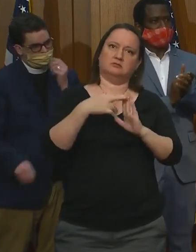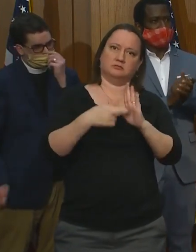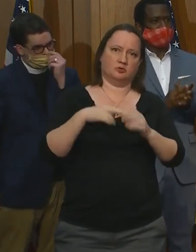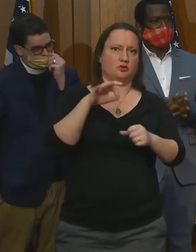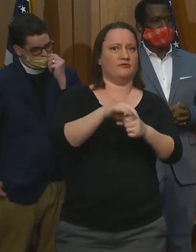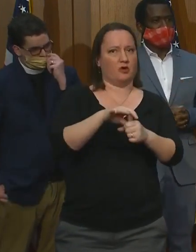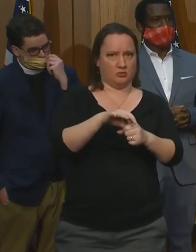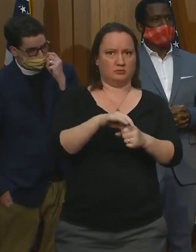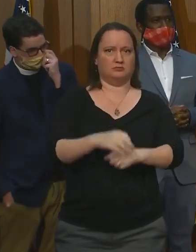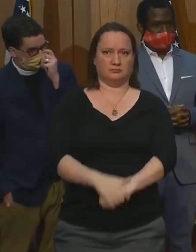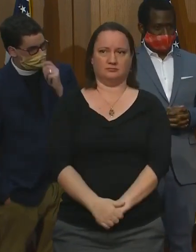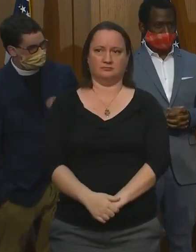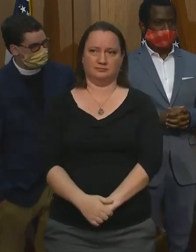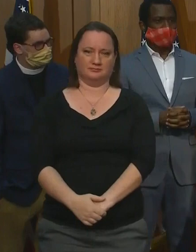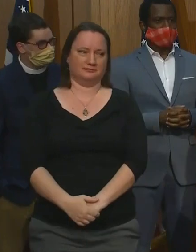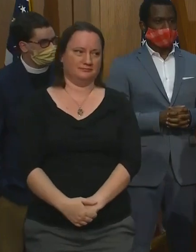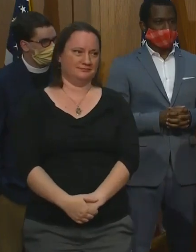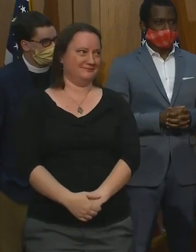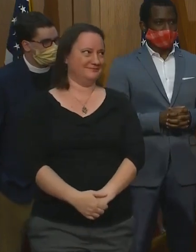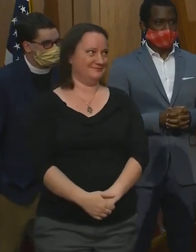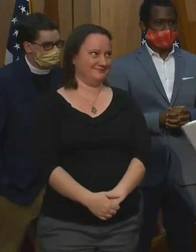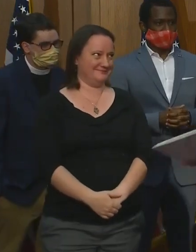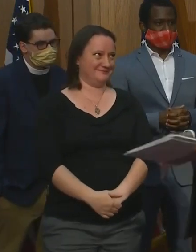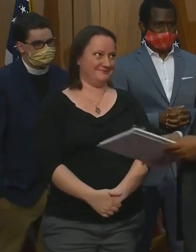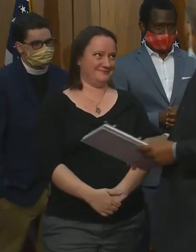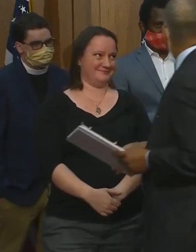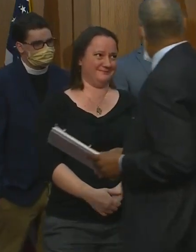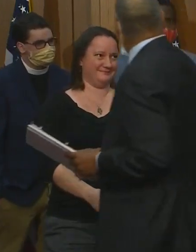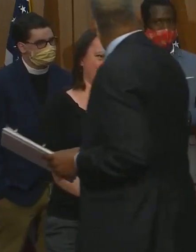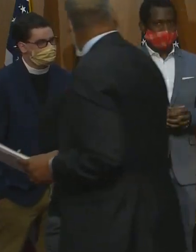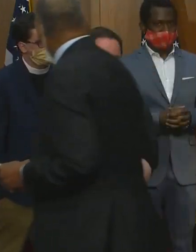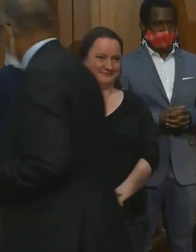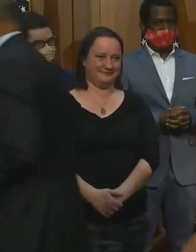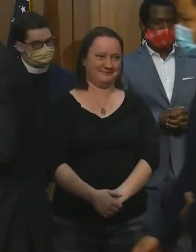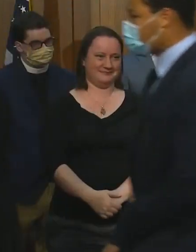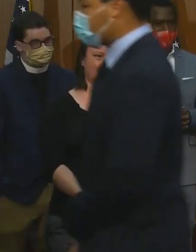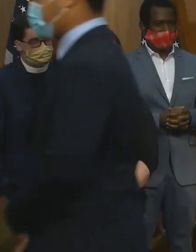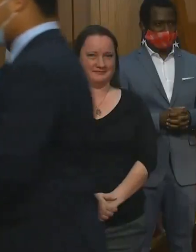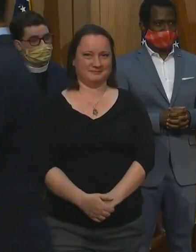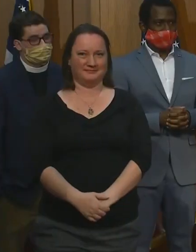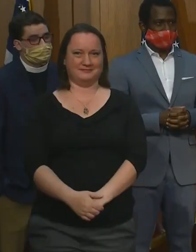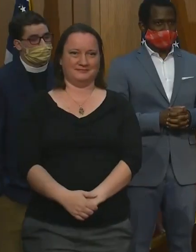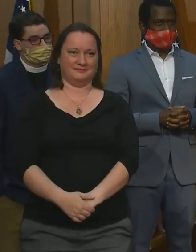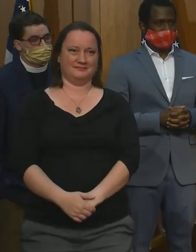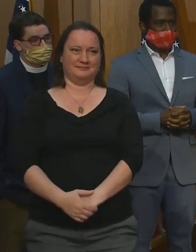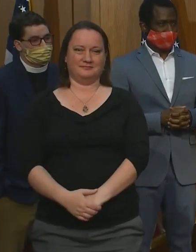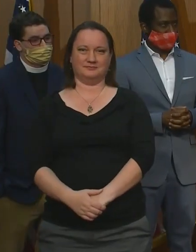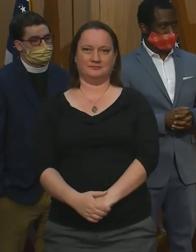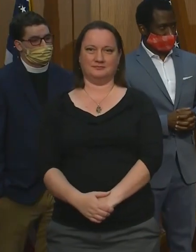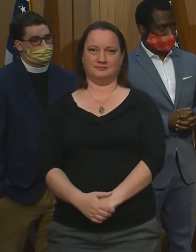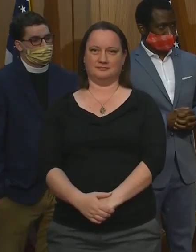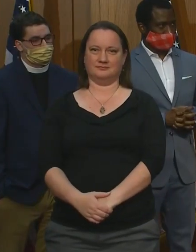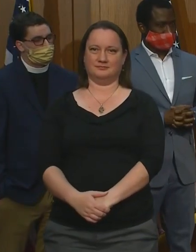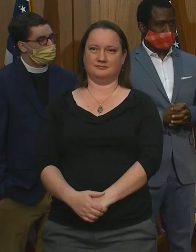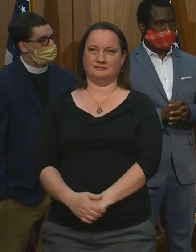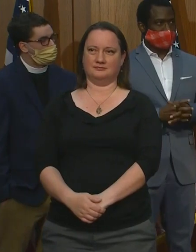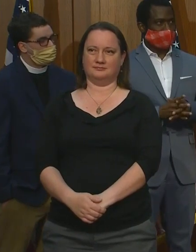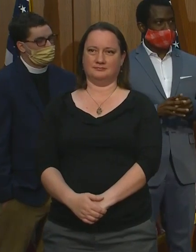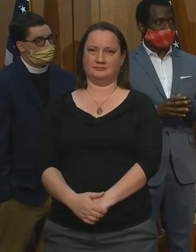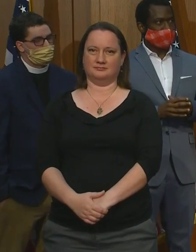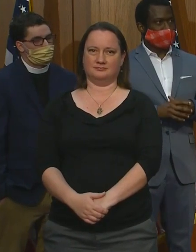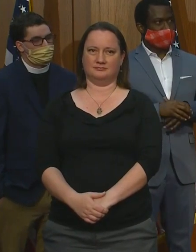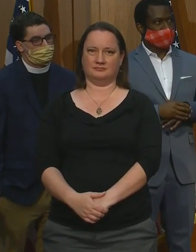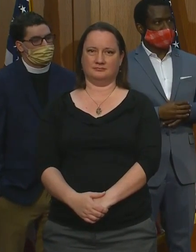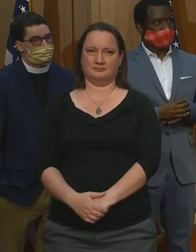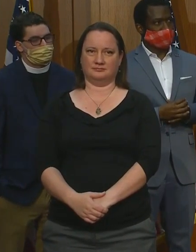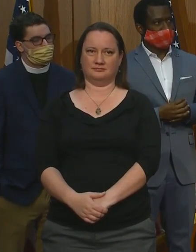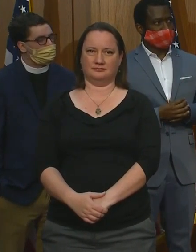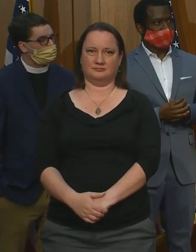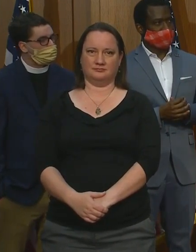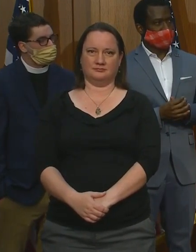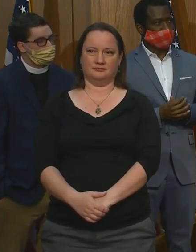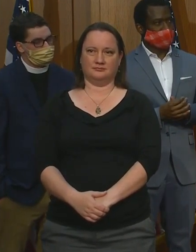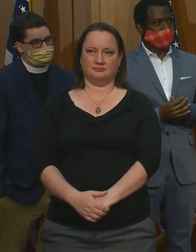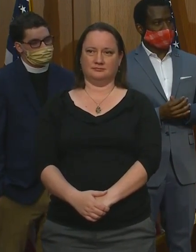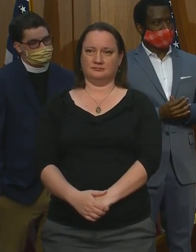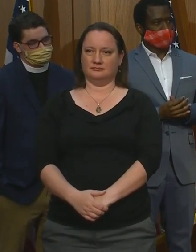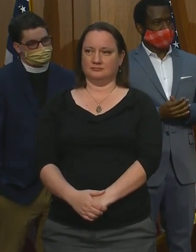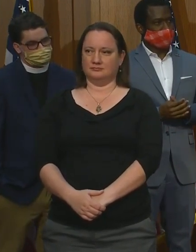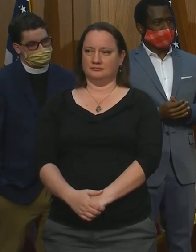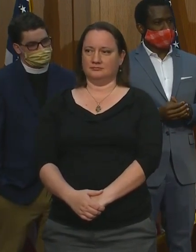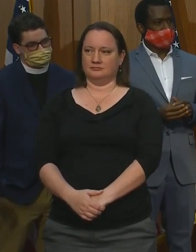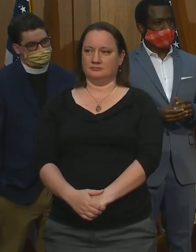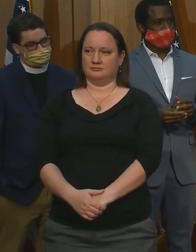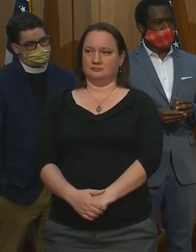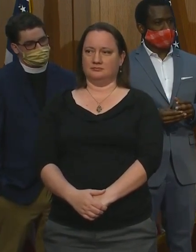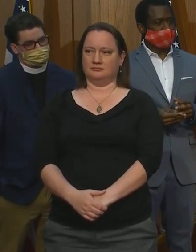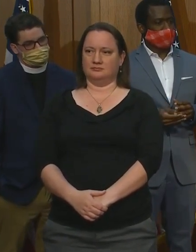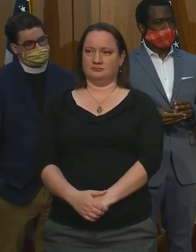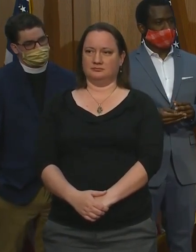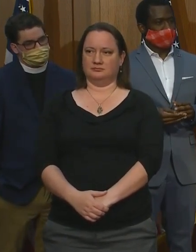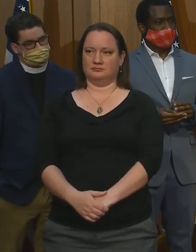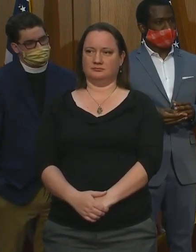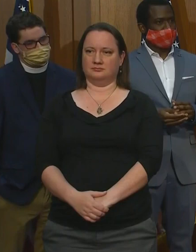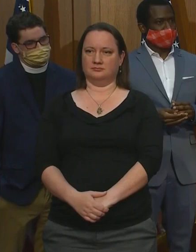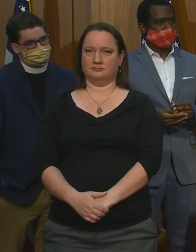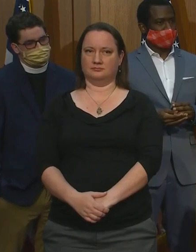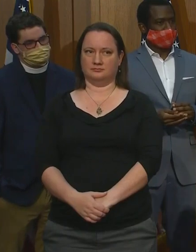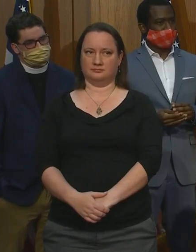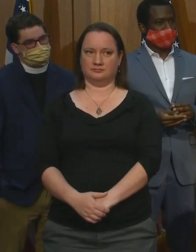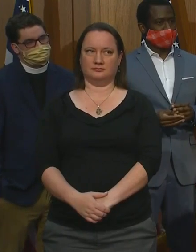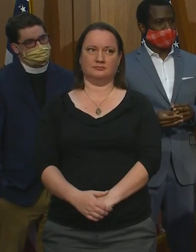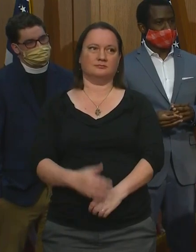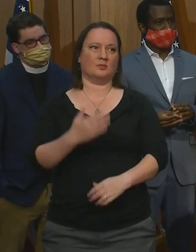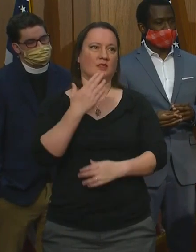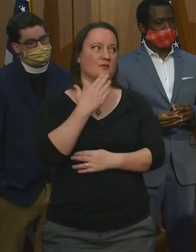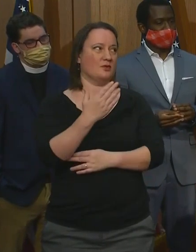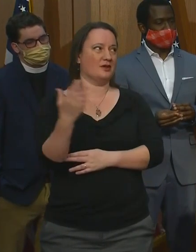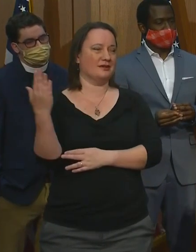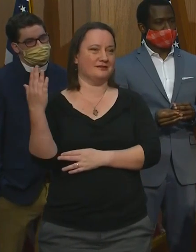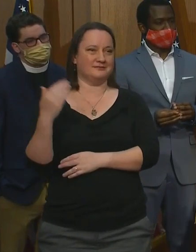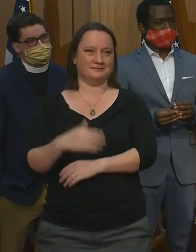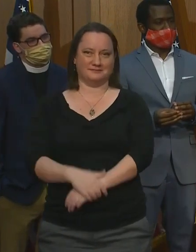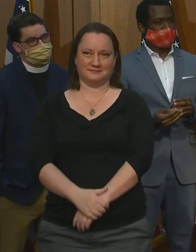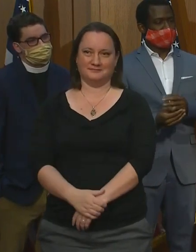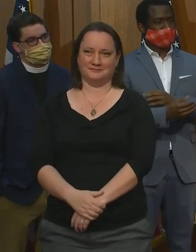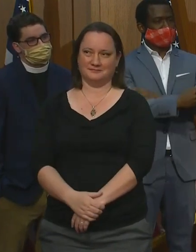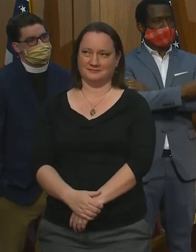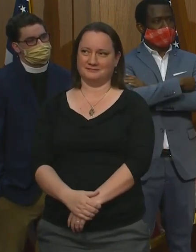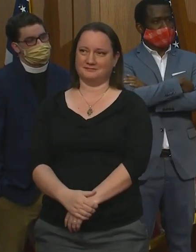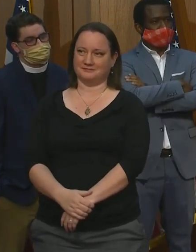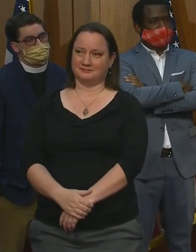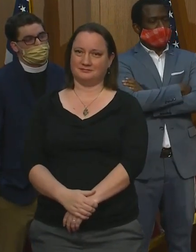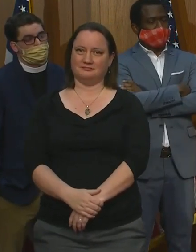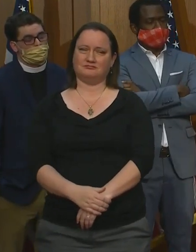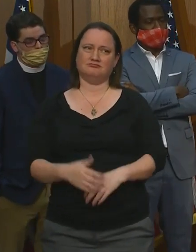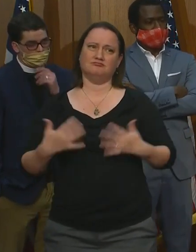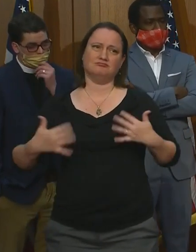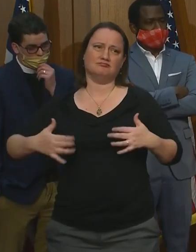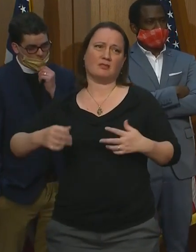IS WHAT IS GOING TO TAKE. THANK